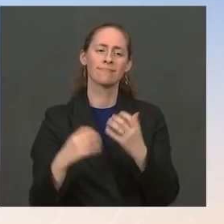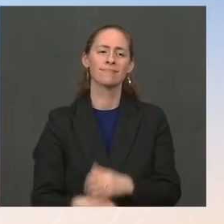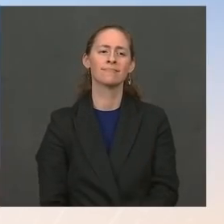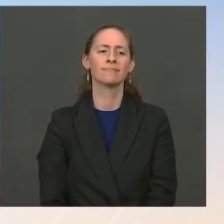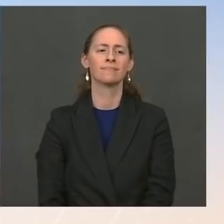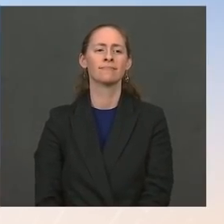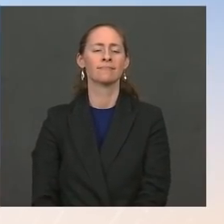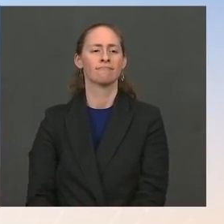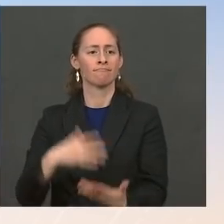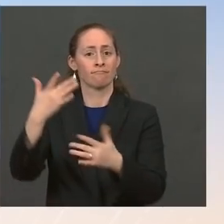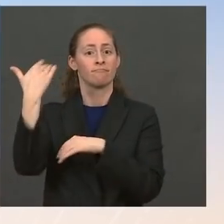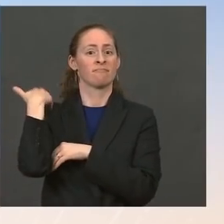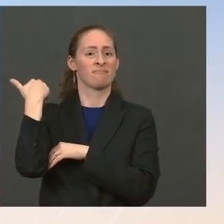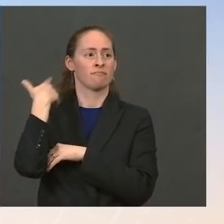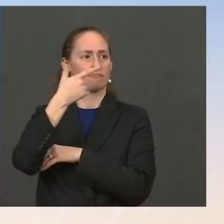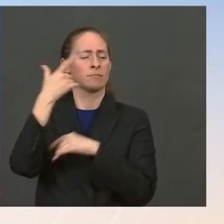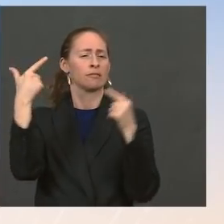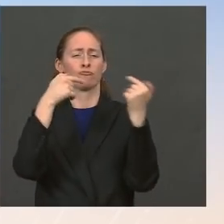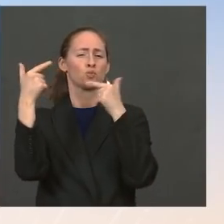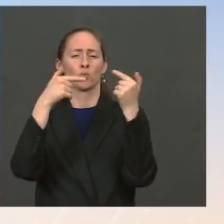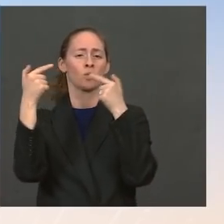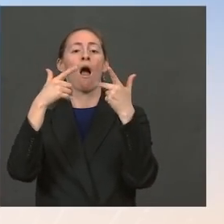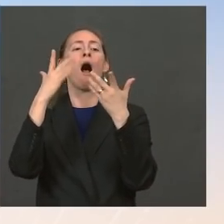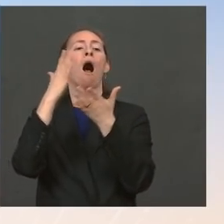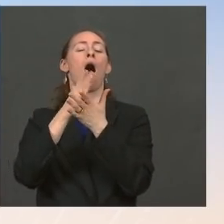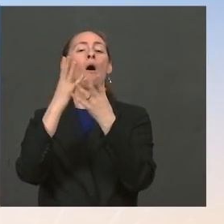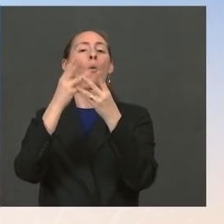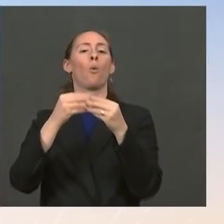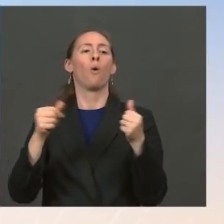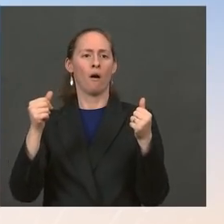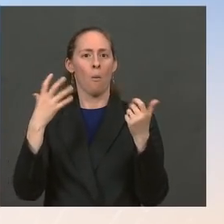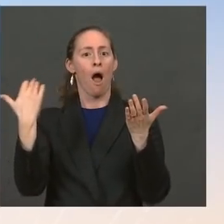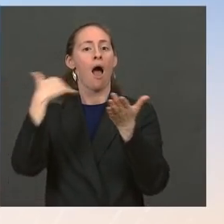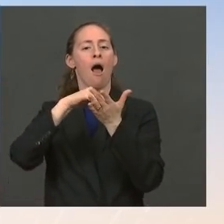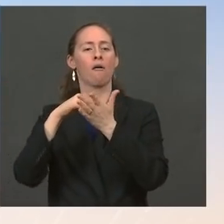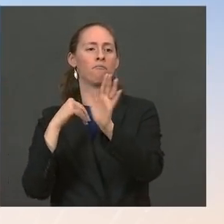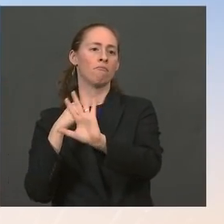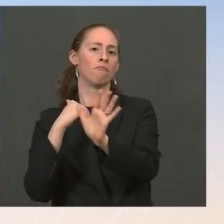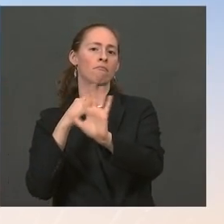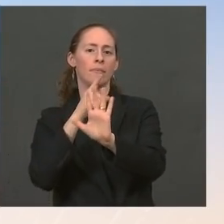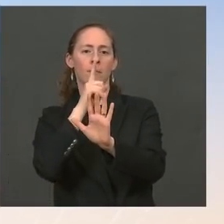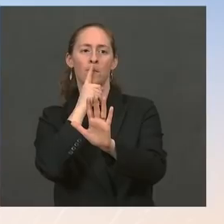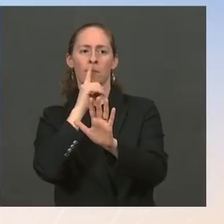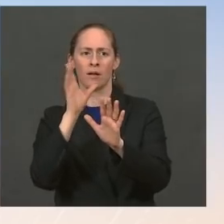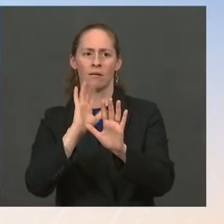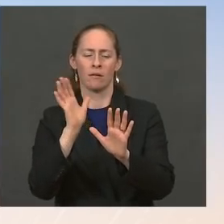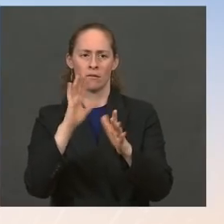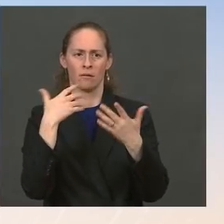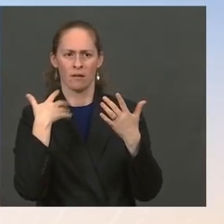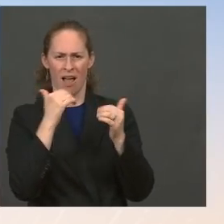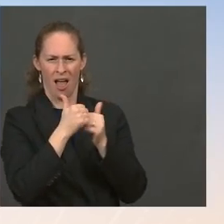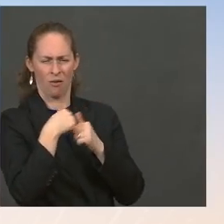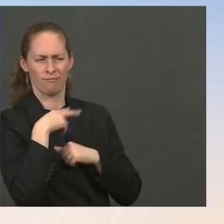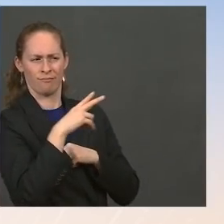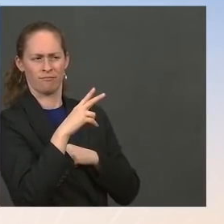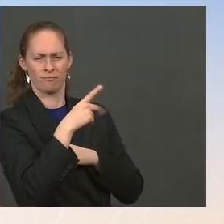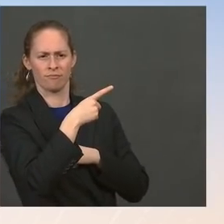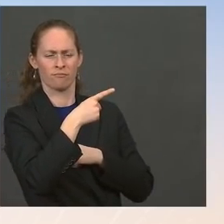We also continue to have serious concerns about Russian military activities and harsh rhetoric toward Ukraine, and call on Moscow to deescalate tensions.